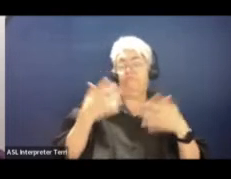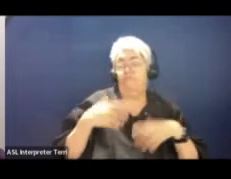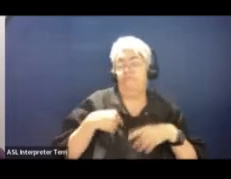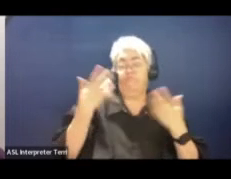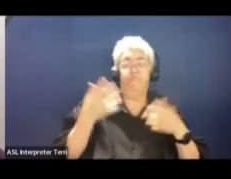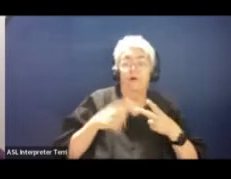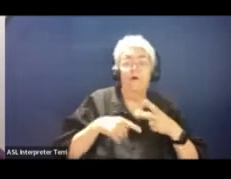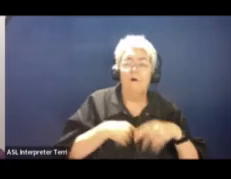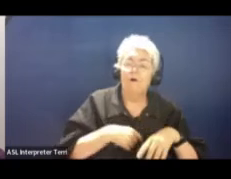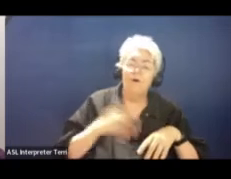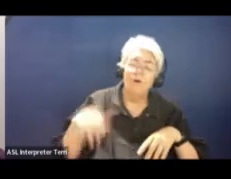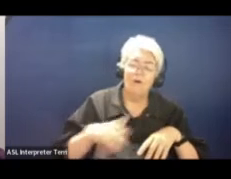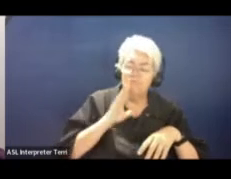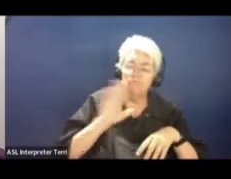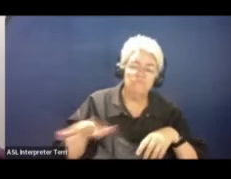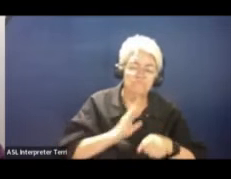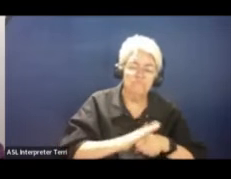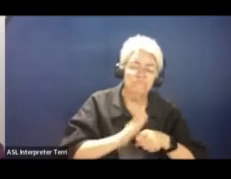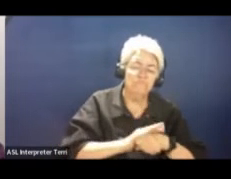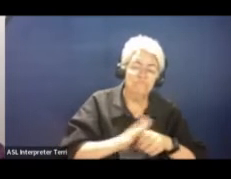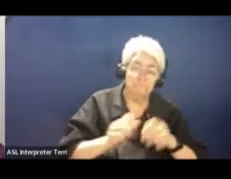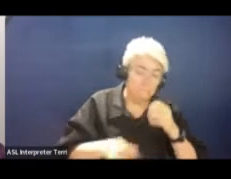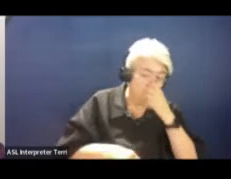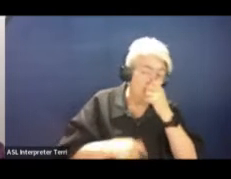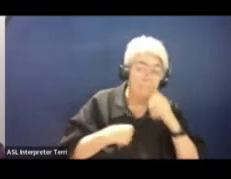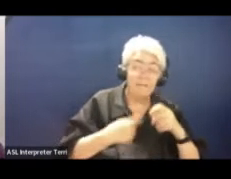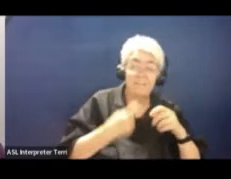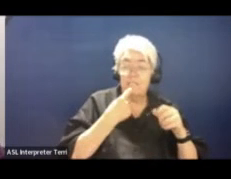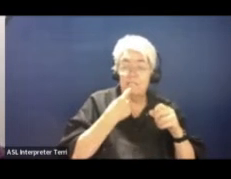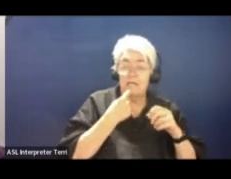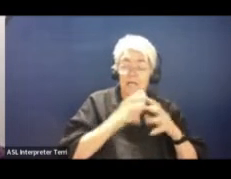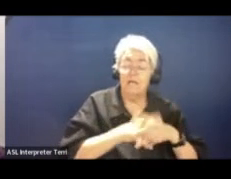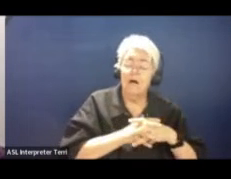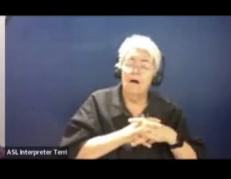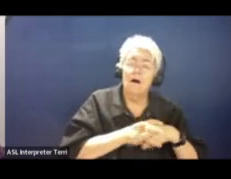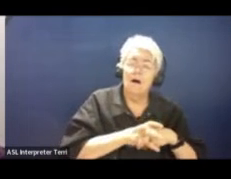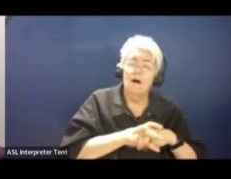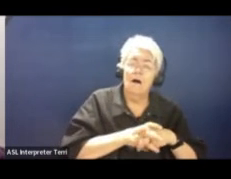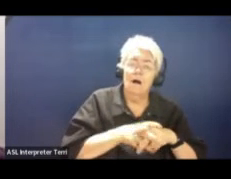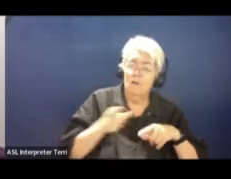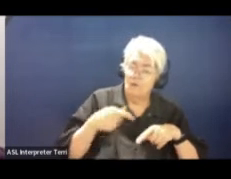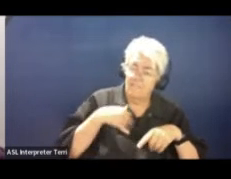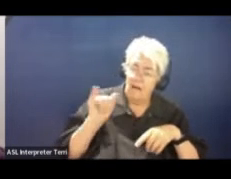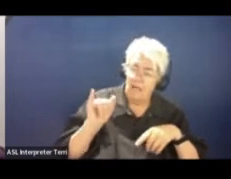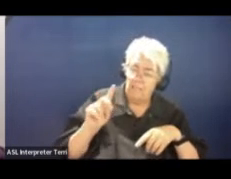I think I'm good. But instead if I ask, Hey, do you have your ID and your social security card so